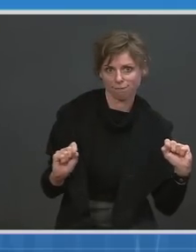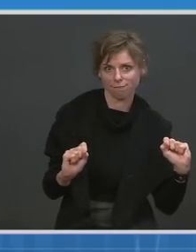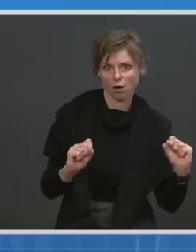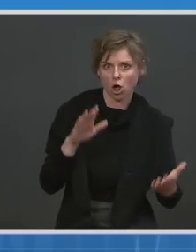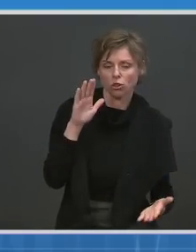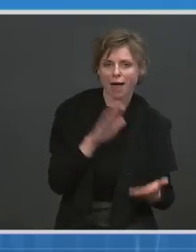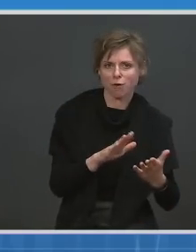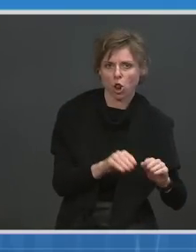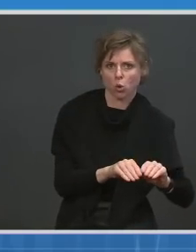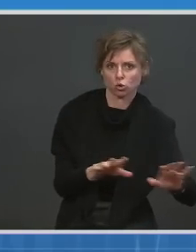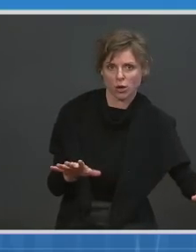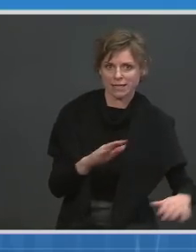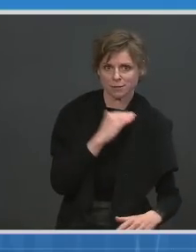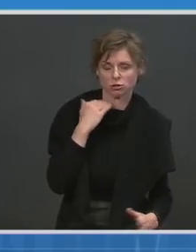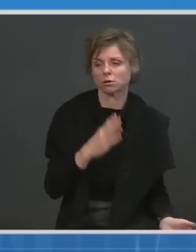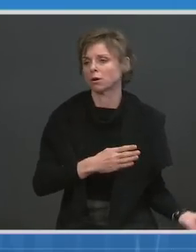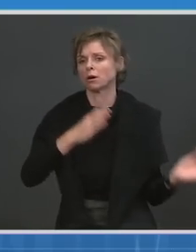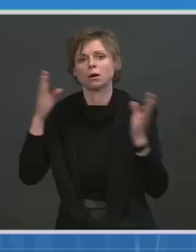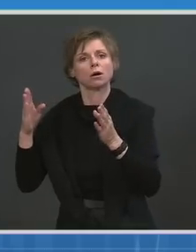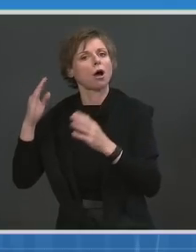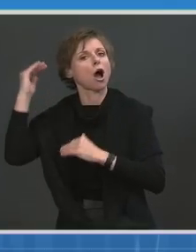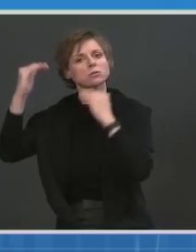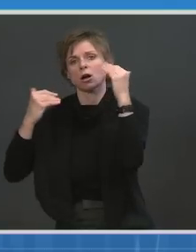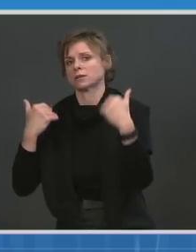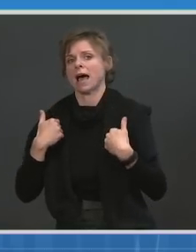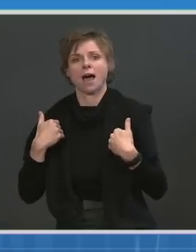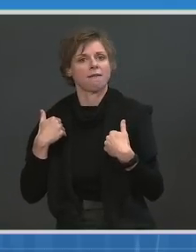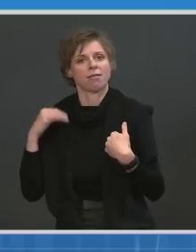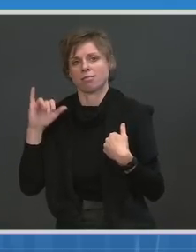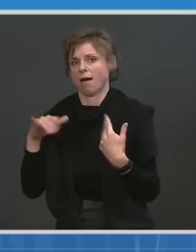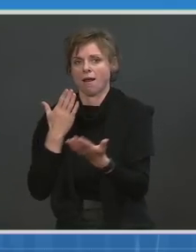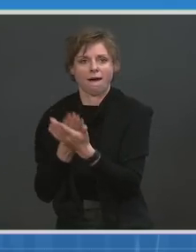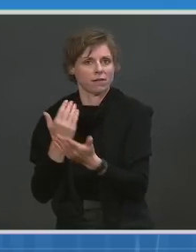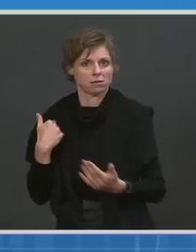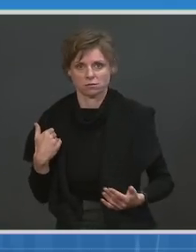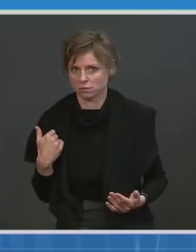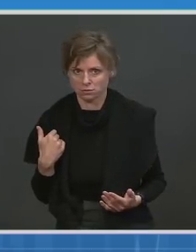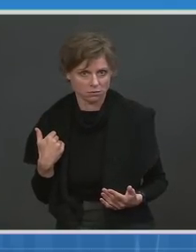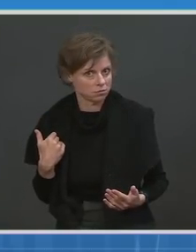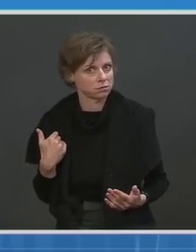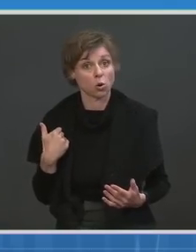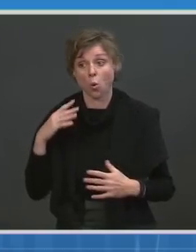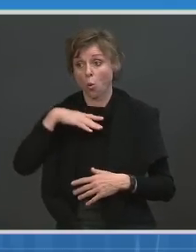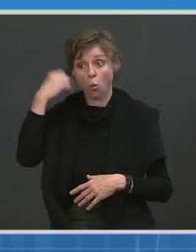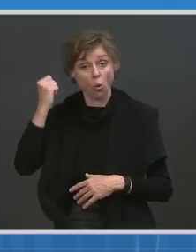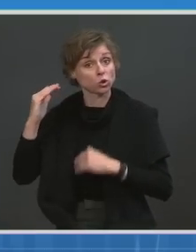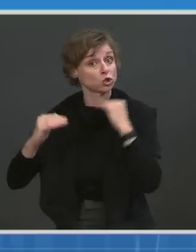For adults, we don't have that evidence, and for older children, and so we're continuing with the six foot guidance.